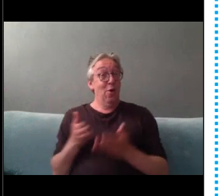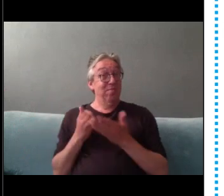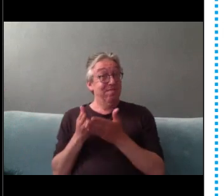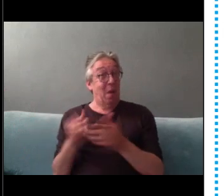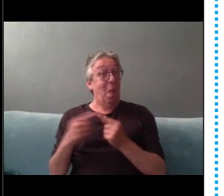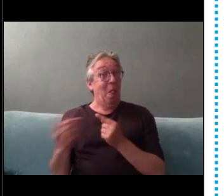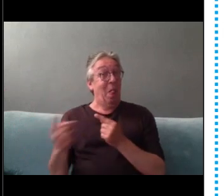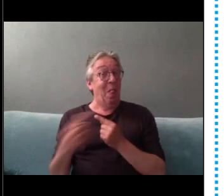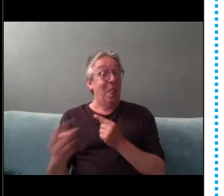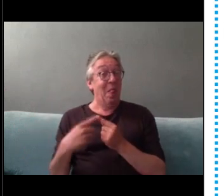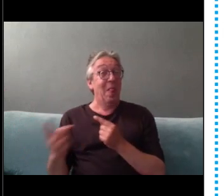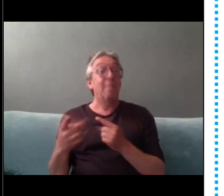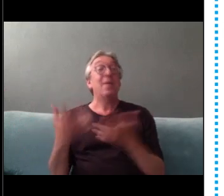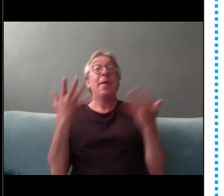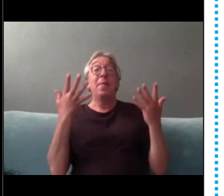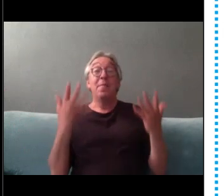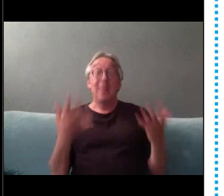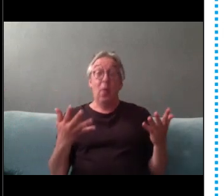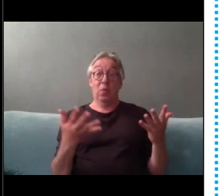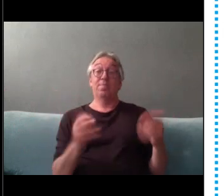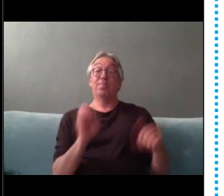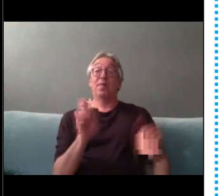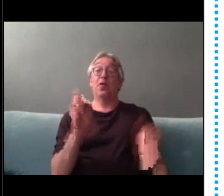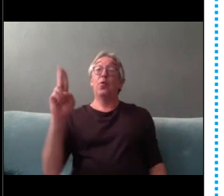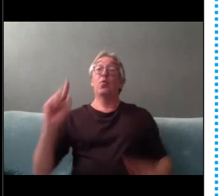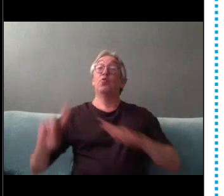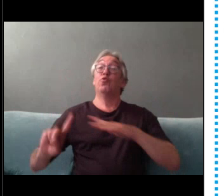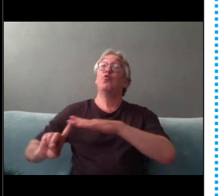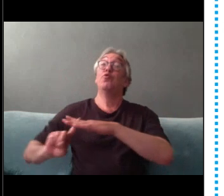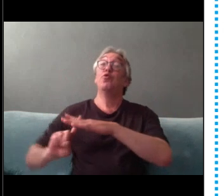that like between again March and July but probably now a bit delayed